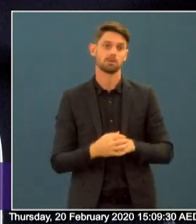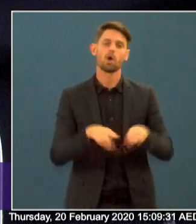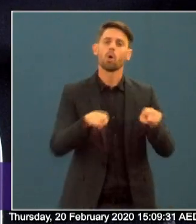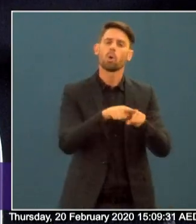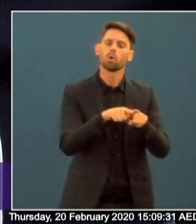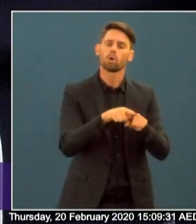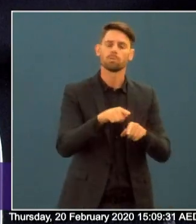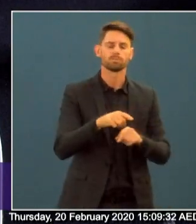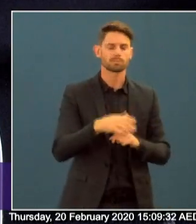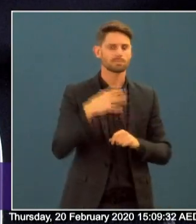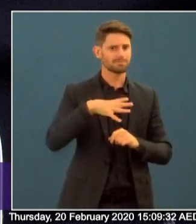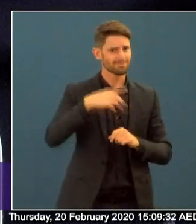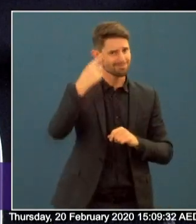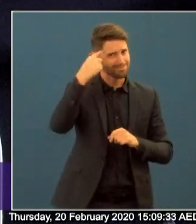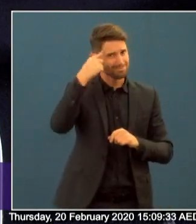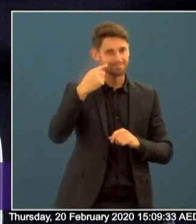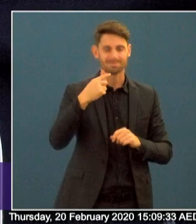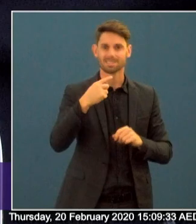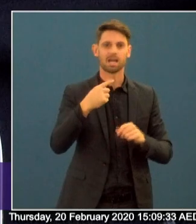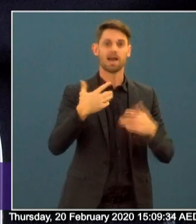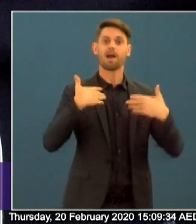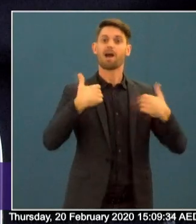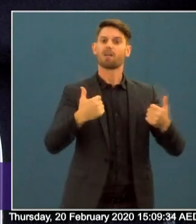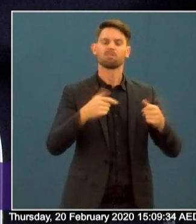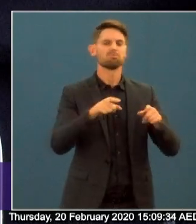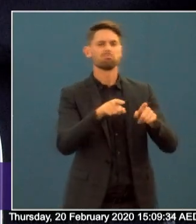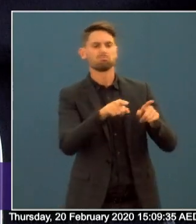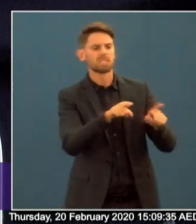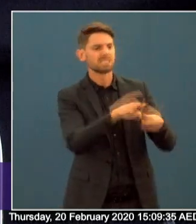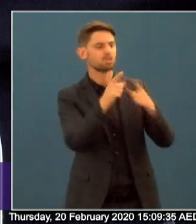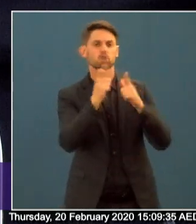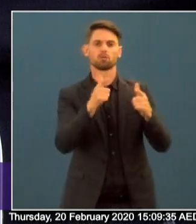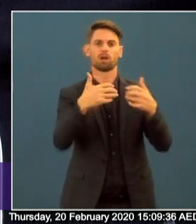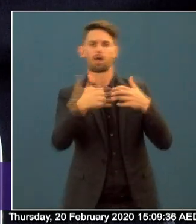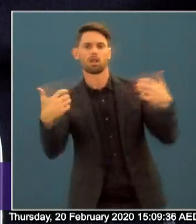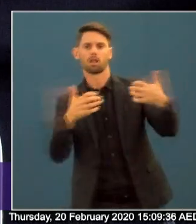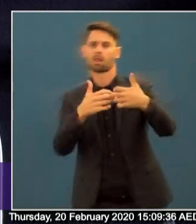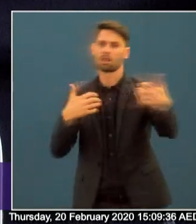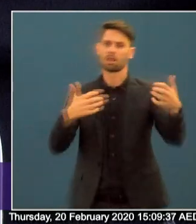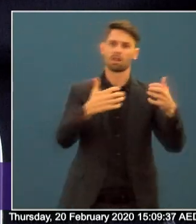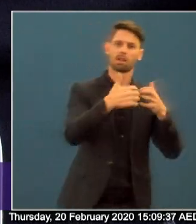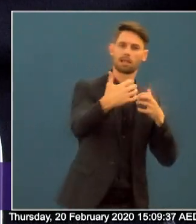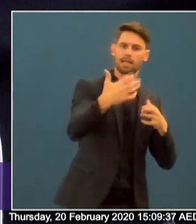so that the fractured system works more seamlessly, so we're working together as a harmonised team.